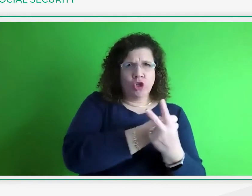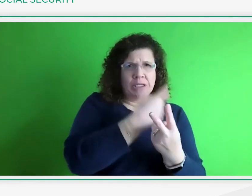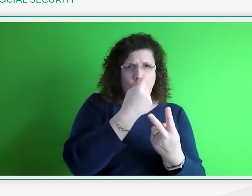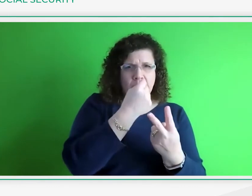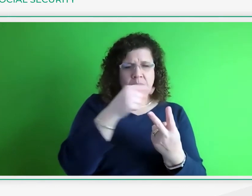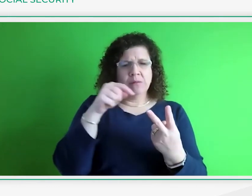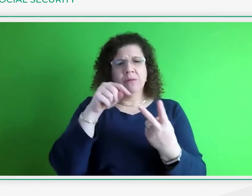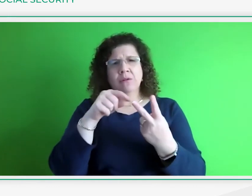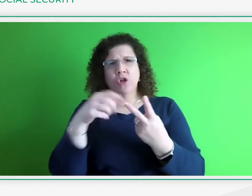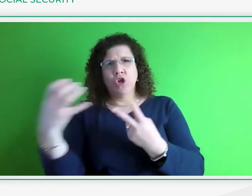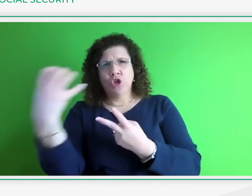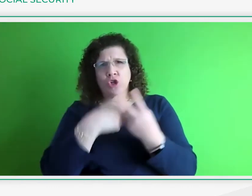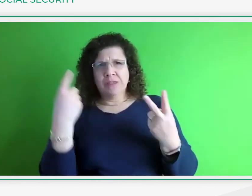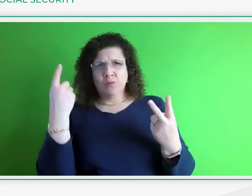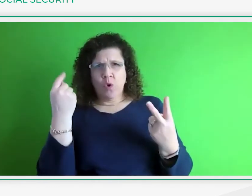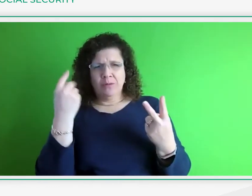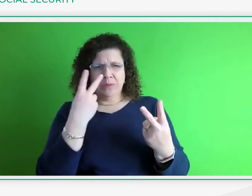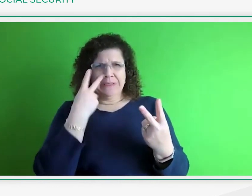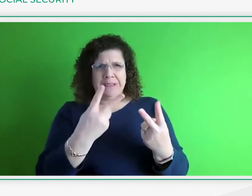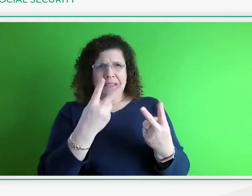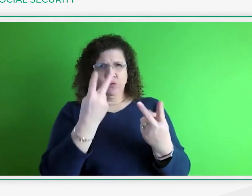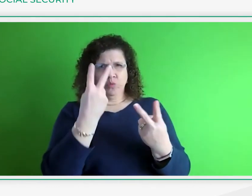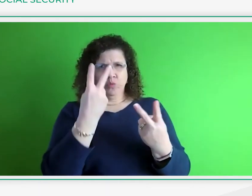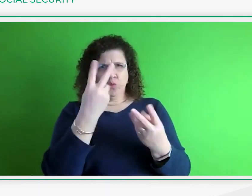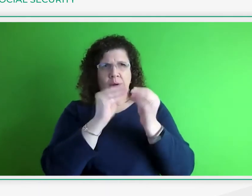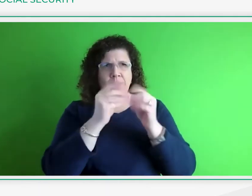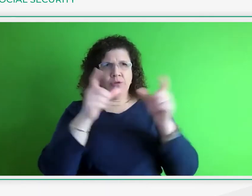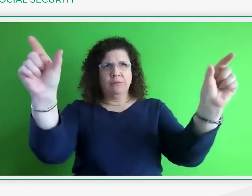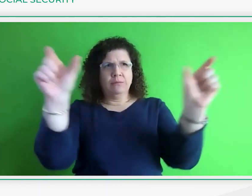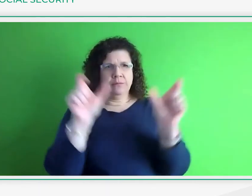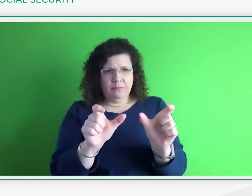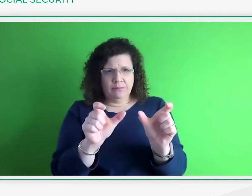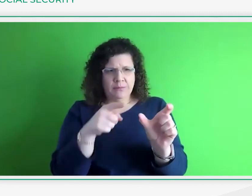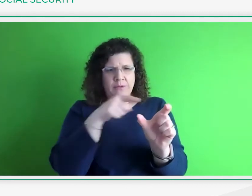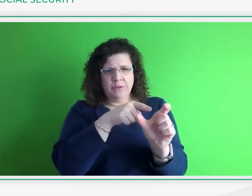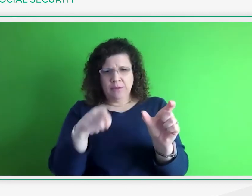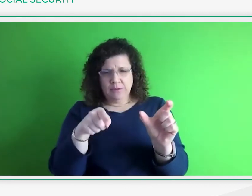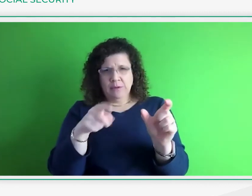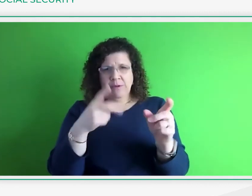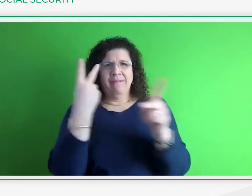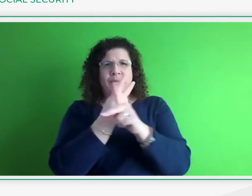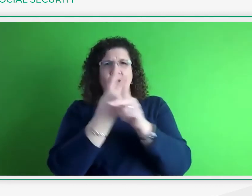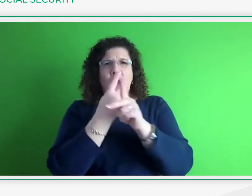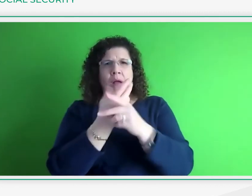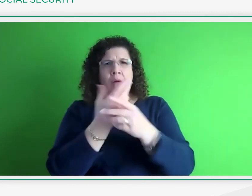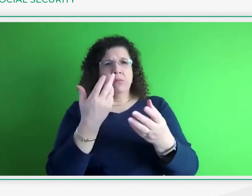So, you have one spouse. You need to figure out what each one of you are earning, what those numbers look like.